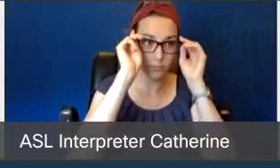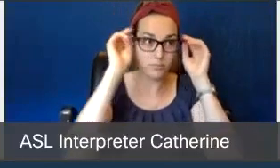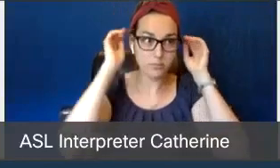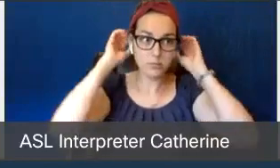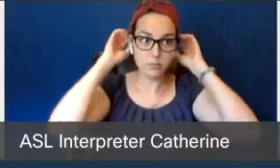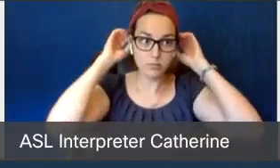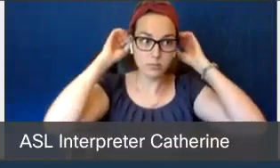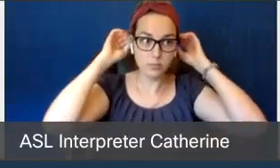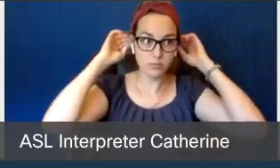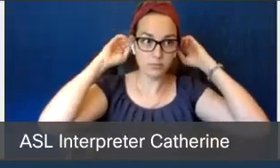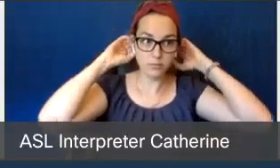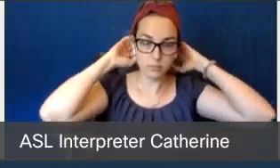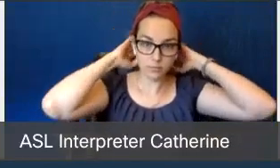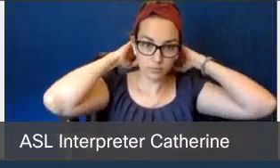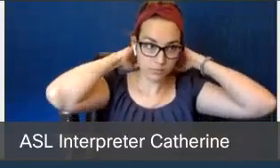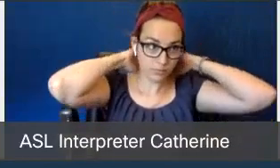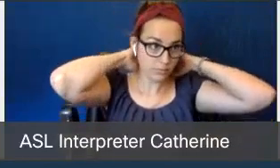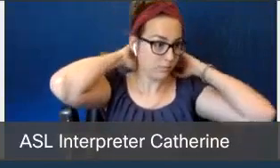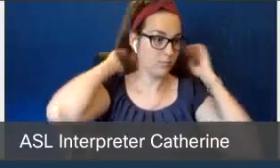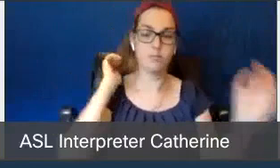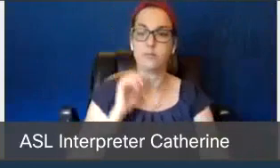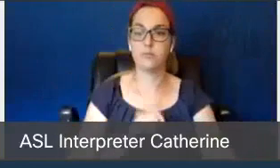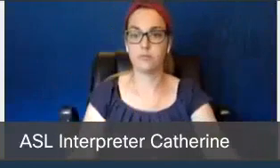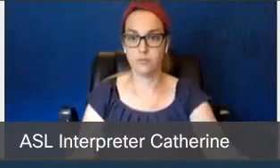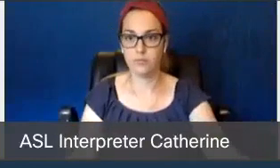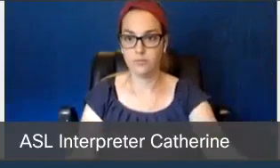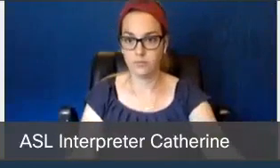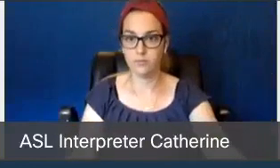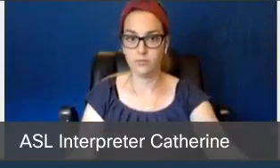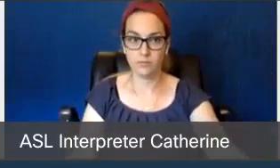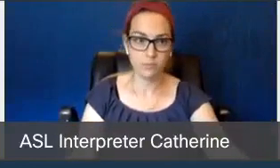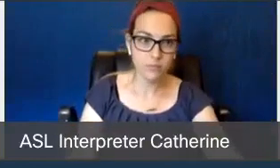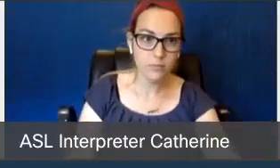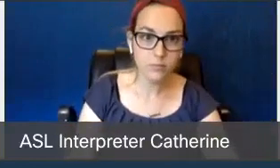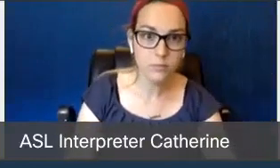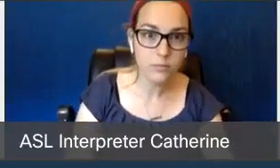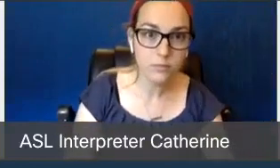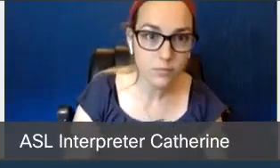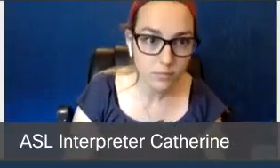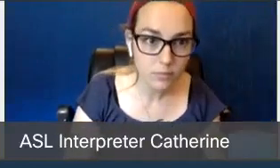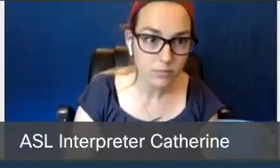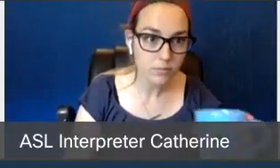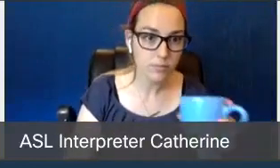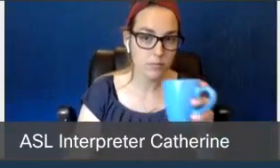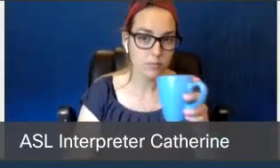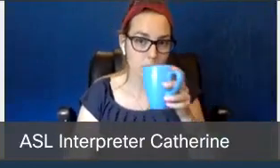what runs through all the various templates, what the general principles are that are reflected